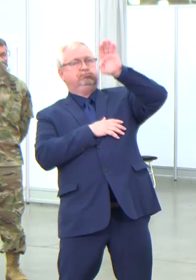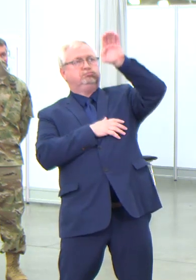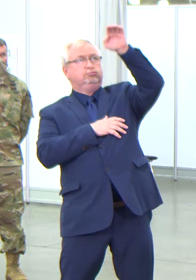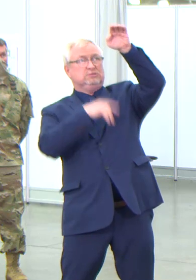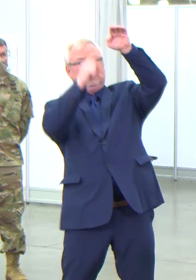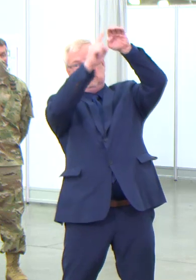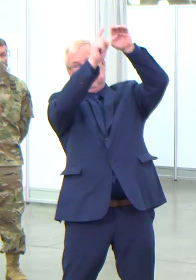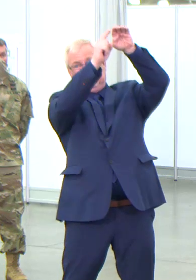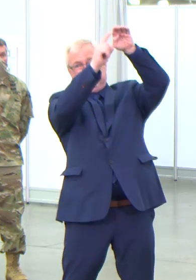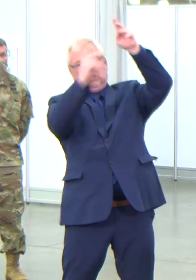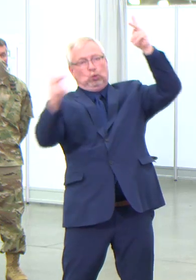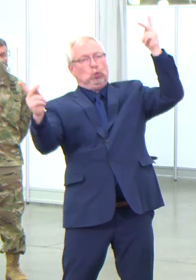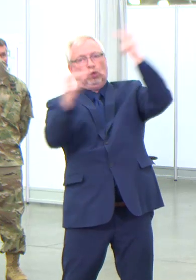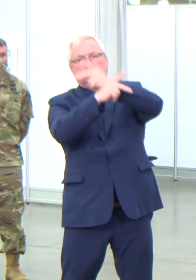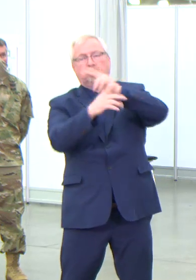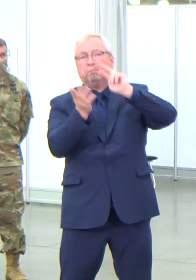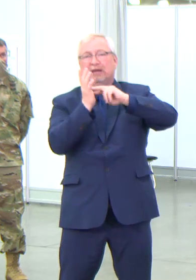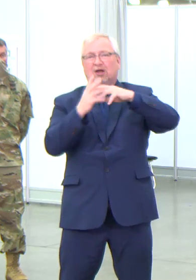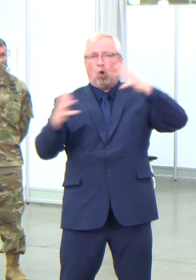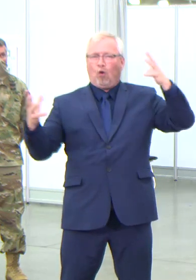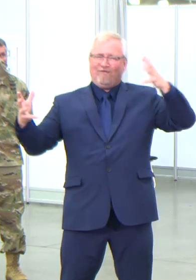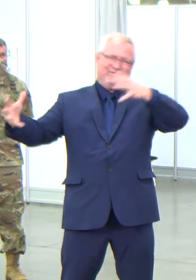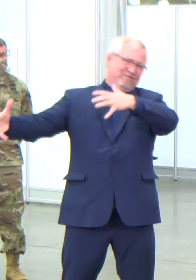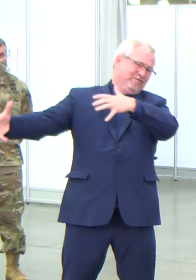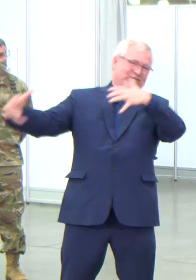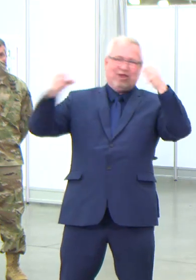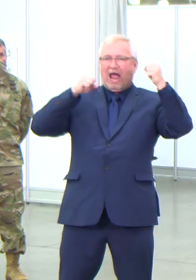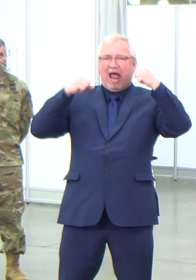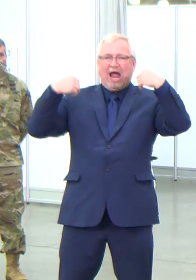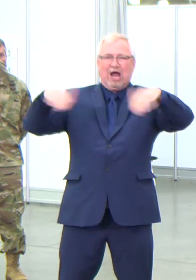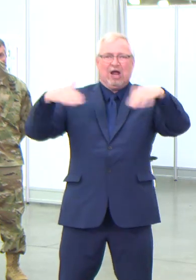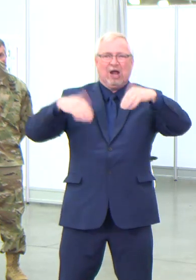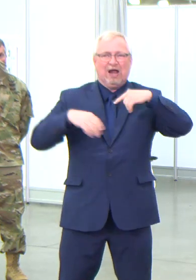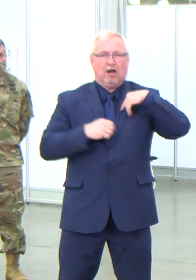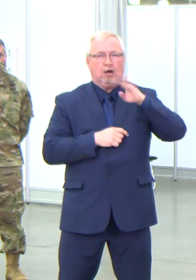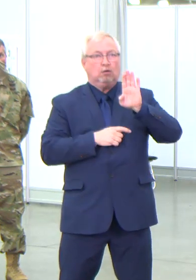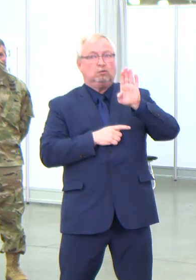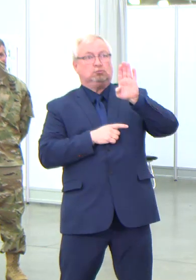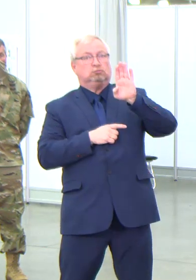away, it would have been faster. People are saying how fast can we get over this. The fact